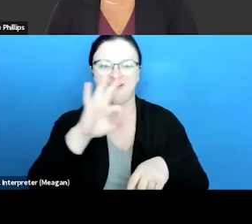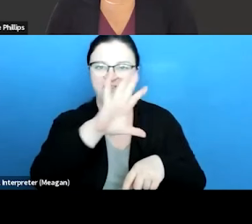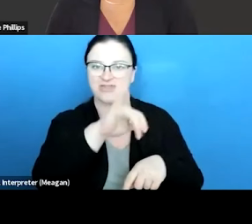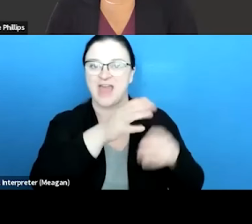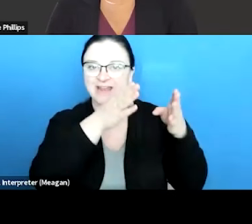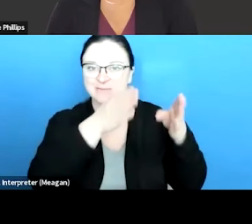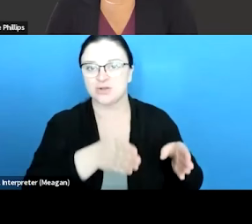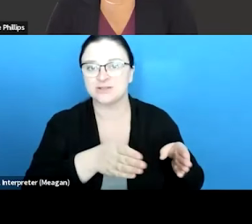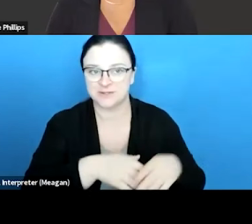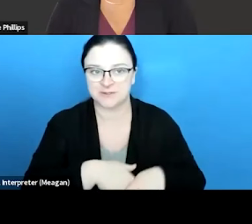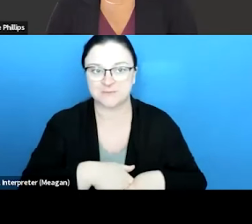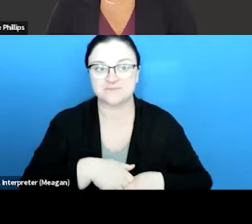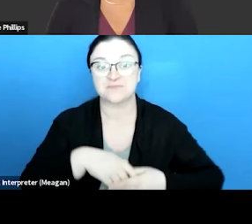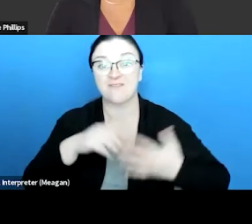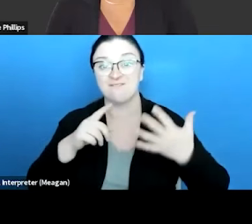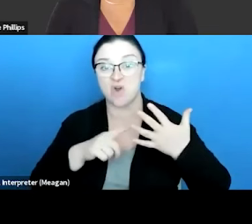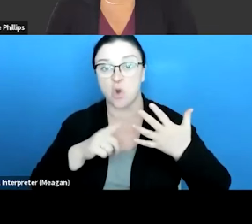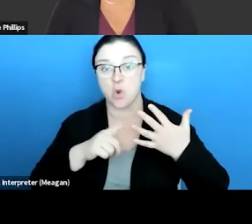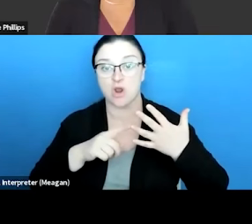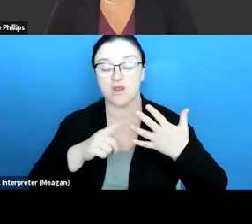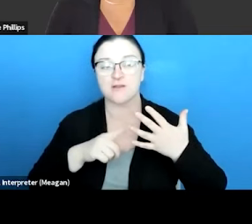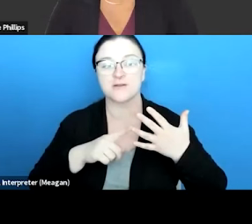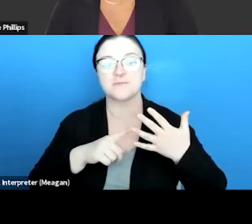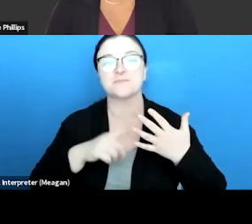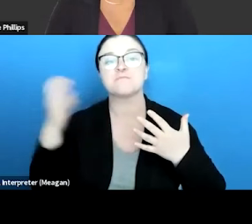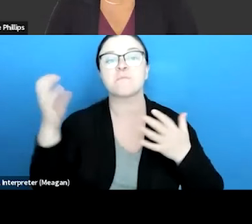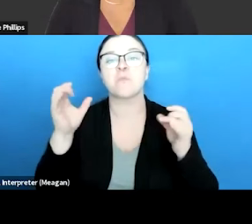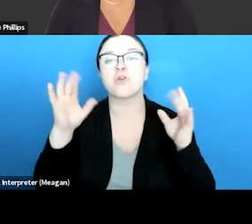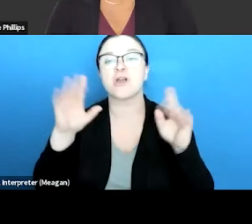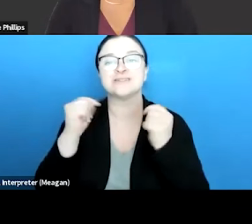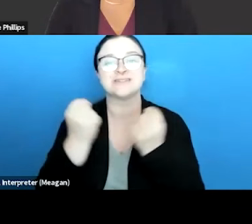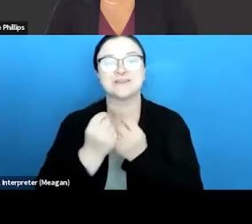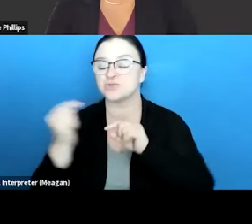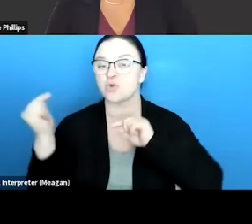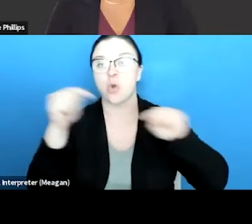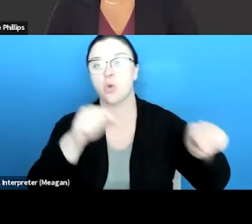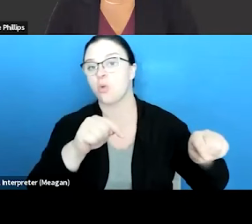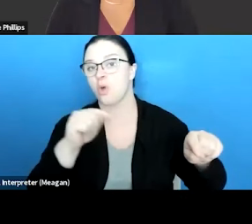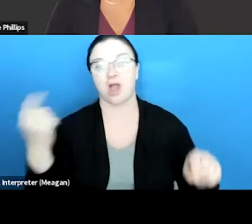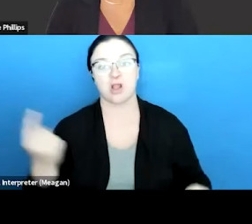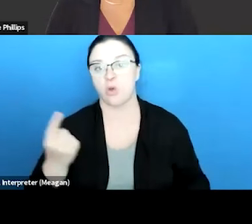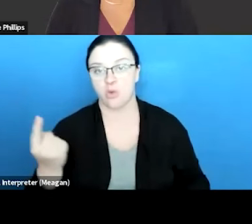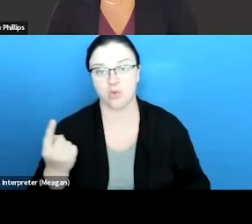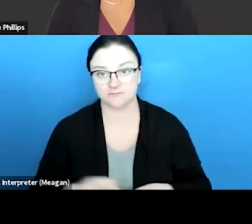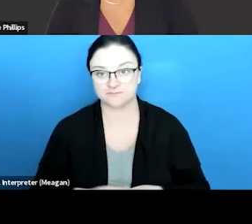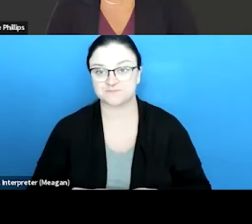Level 4 assessments are when mobile crisis teams go out all by themselves, do the intervention,